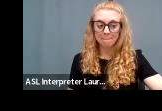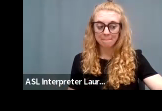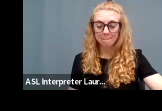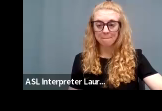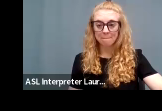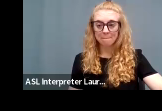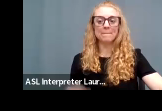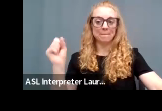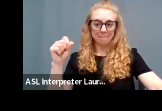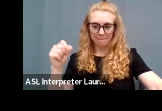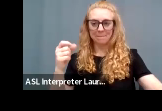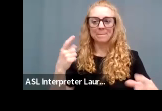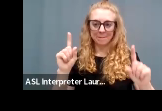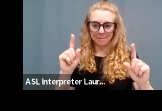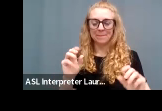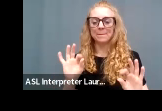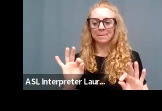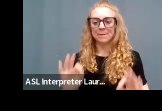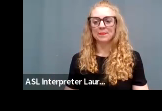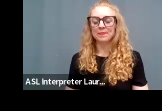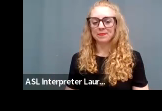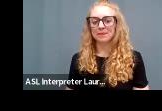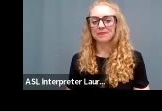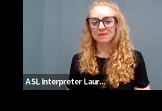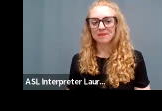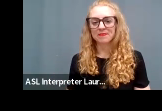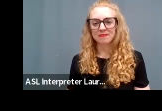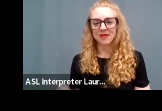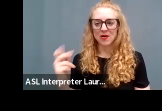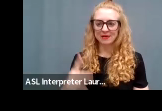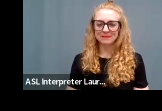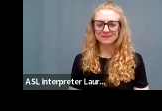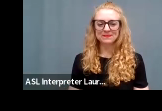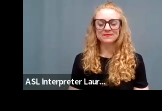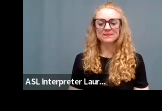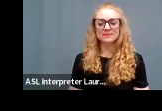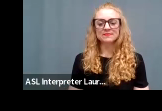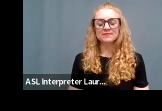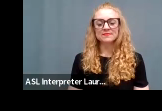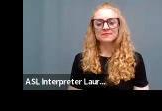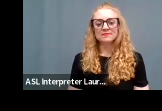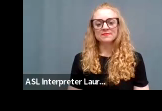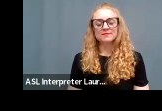yep we're there we're good we're good okay okay so one of one of the key things is to first of